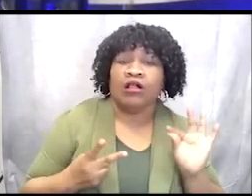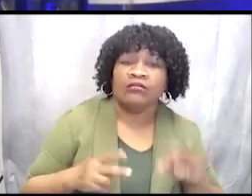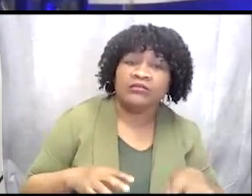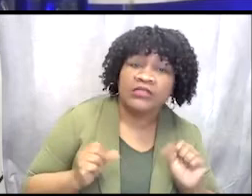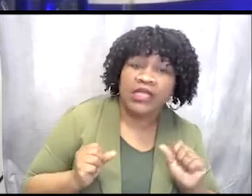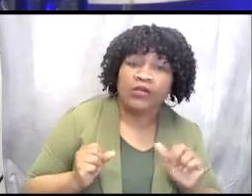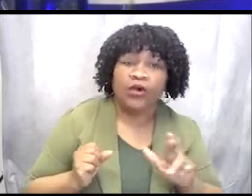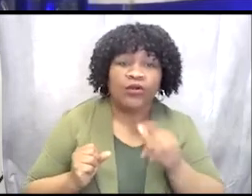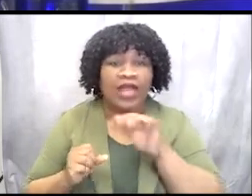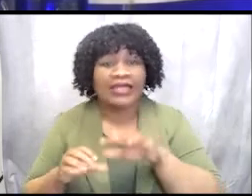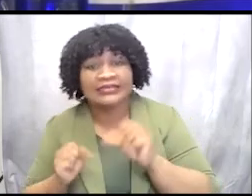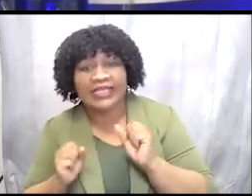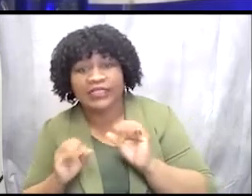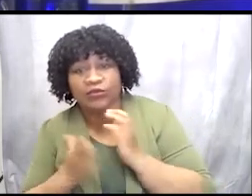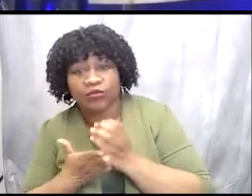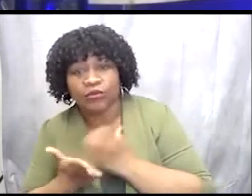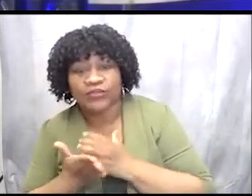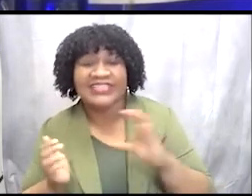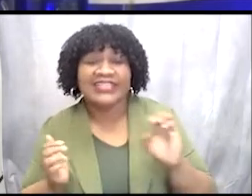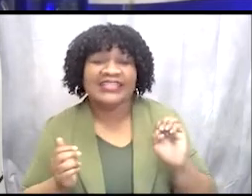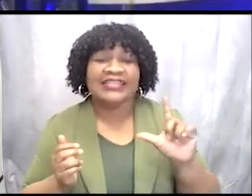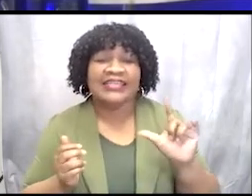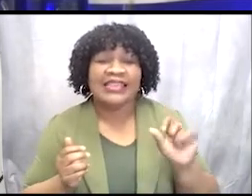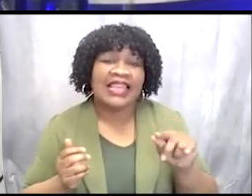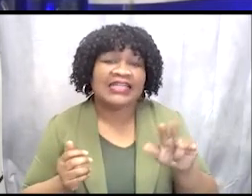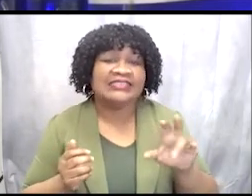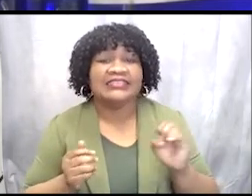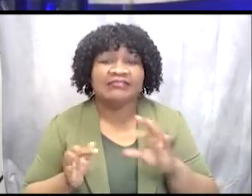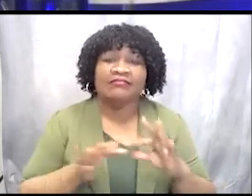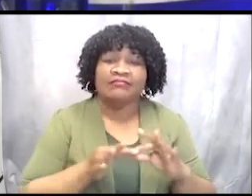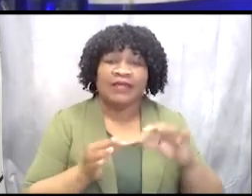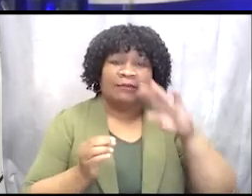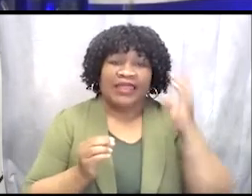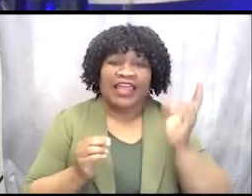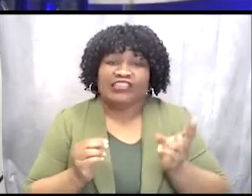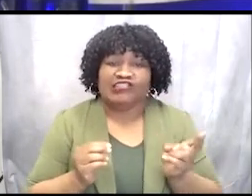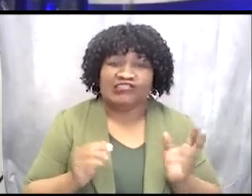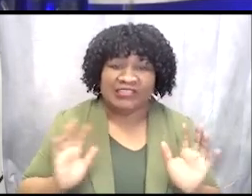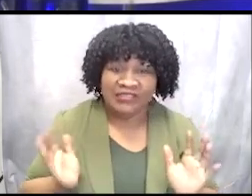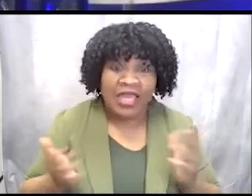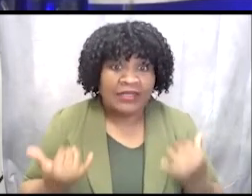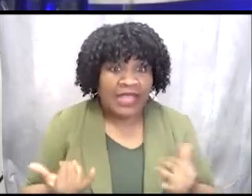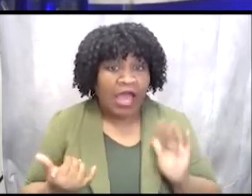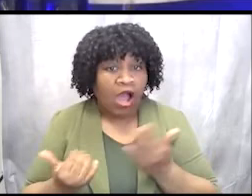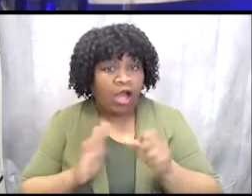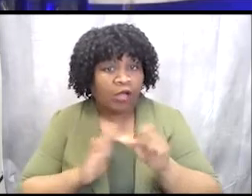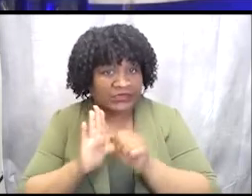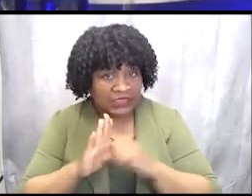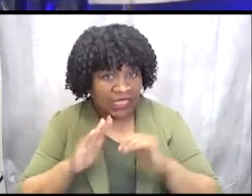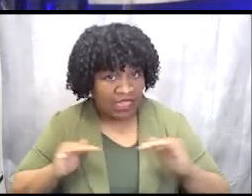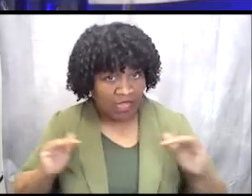Right? It's an elective course. And so we believe, at least at the state level,